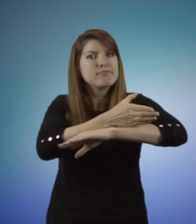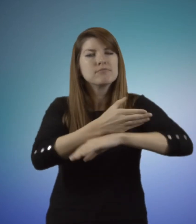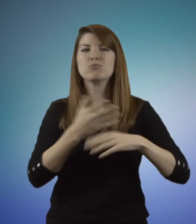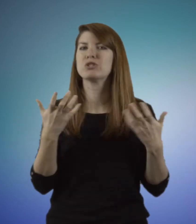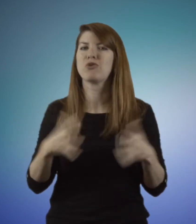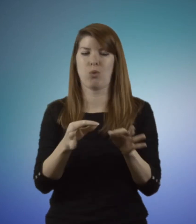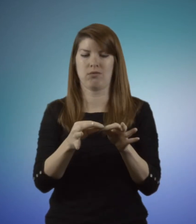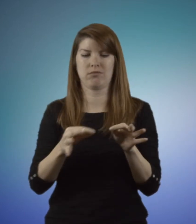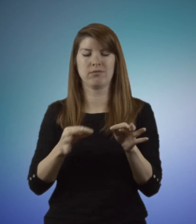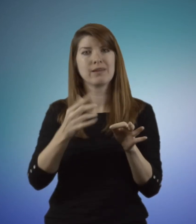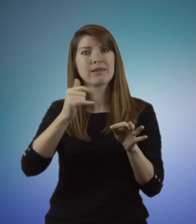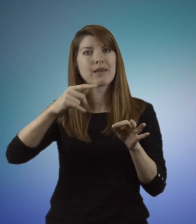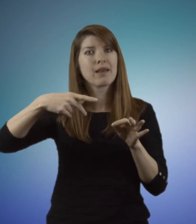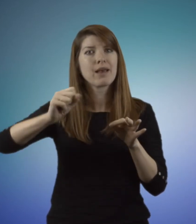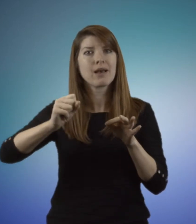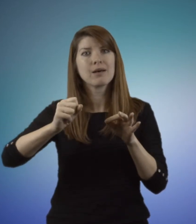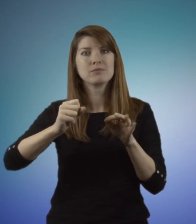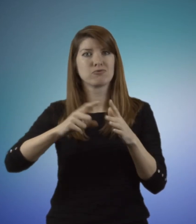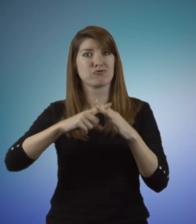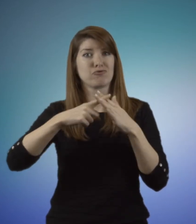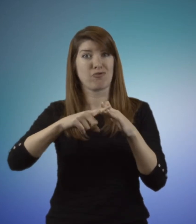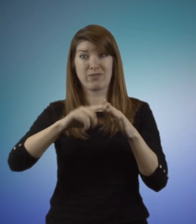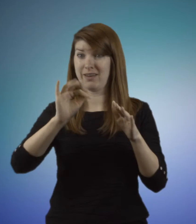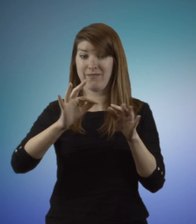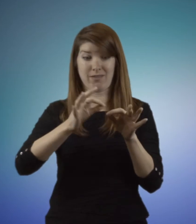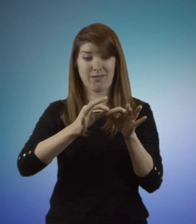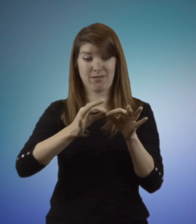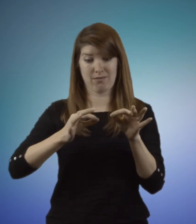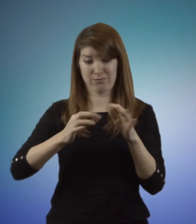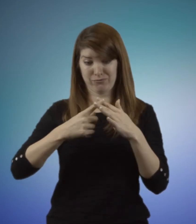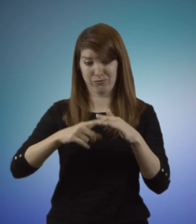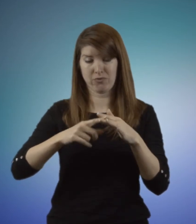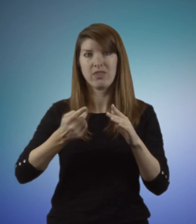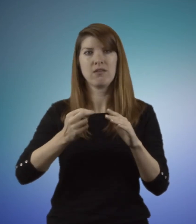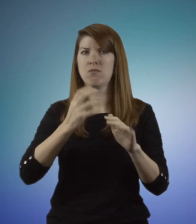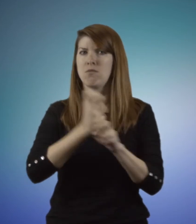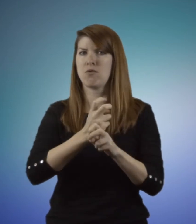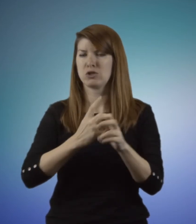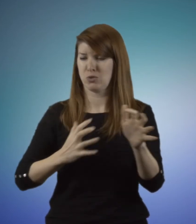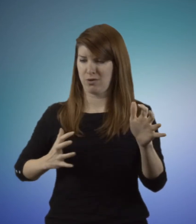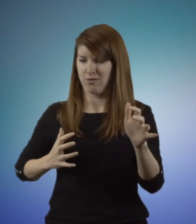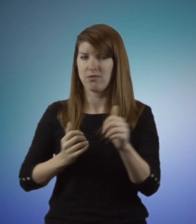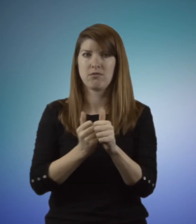We really don't want gaps to develop because once they do, those gaps are hard to close.